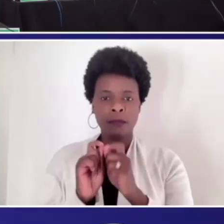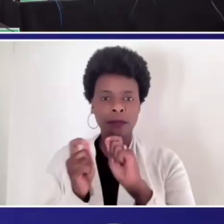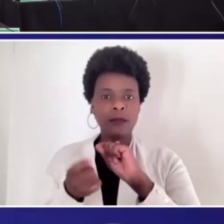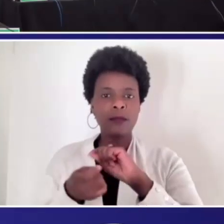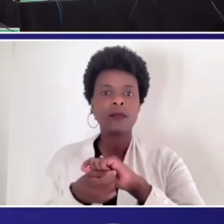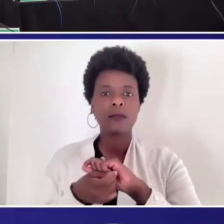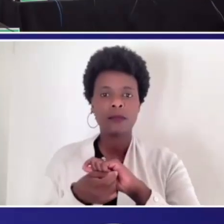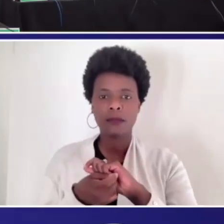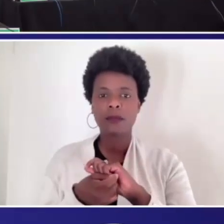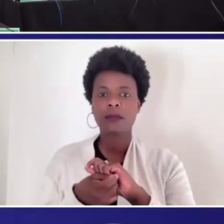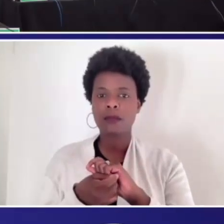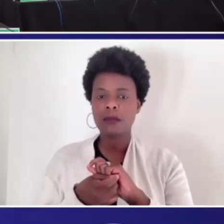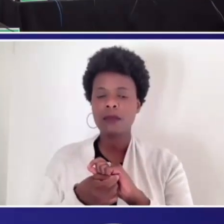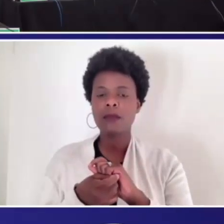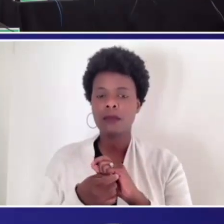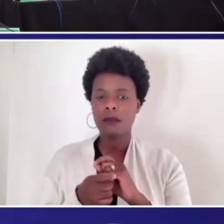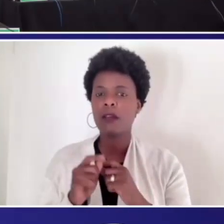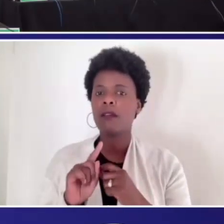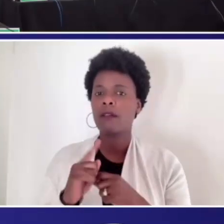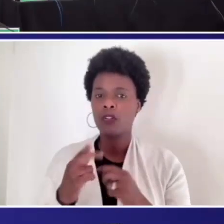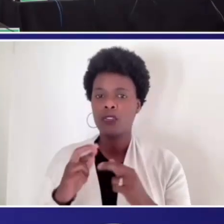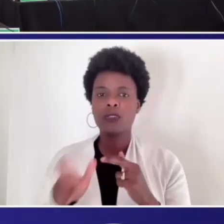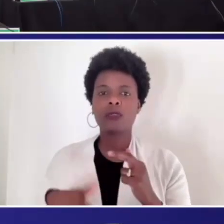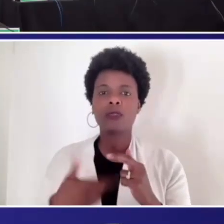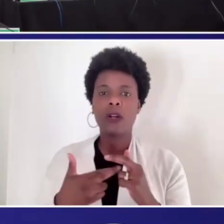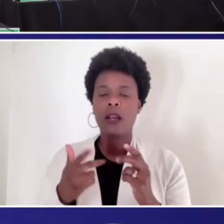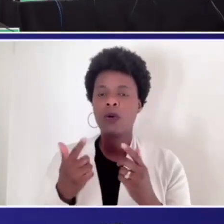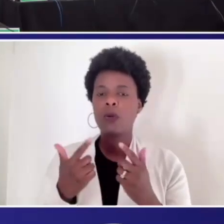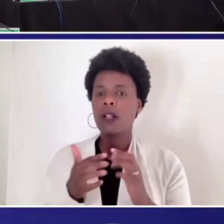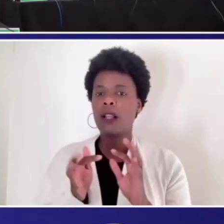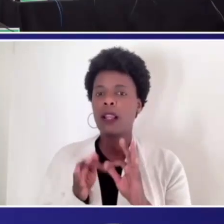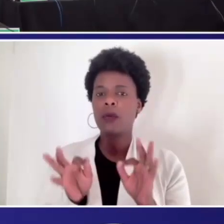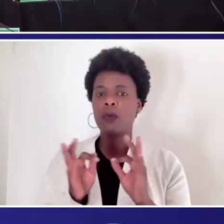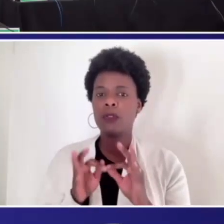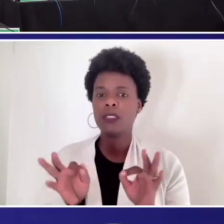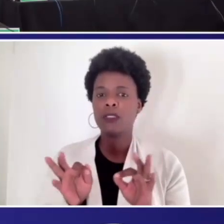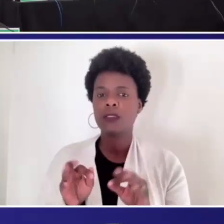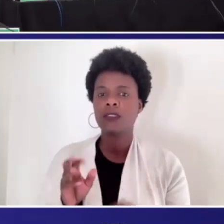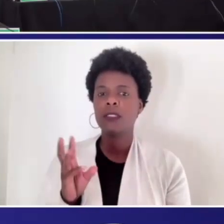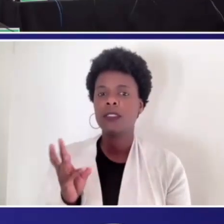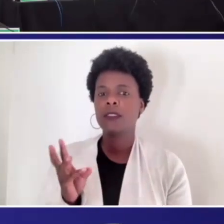I think the first round language or actually of the 668.2 language,